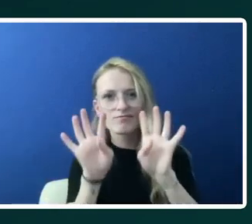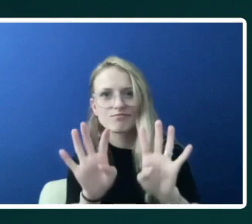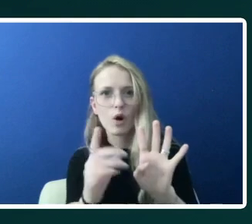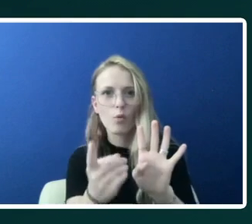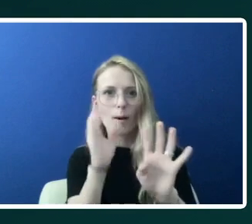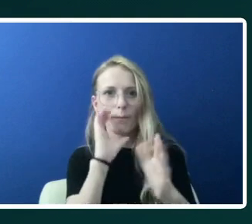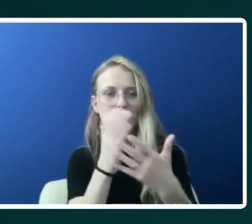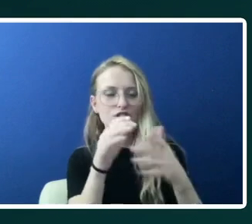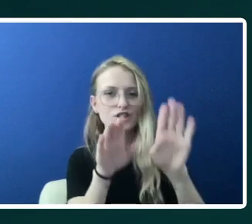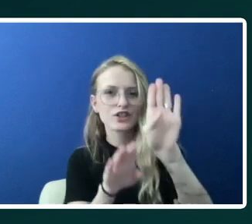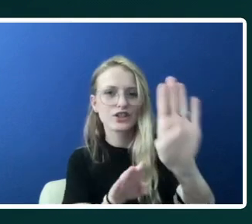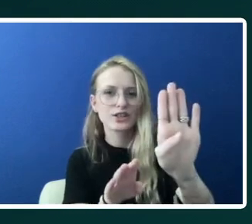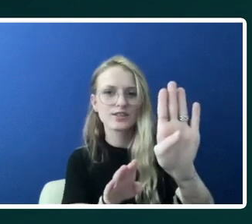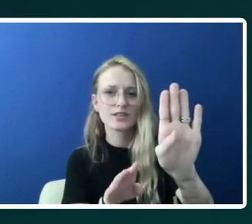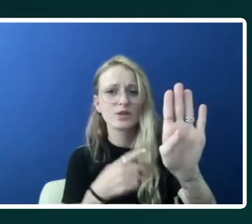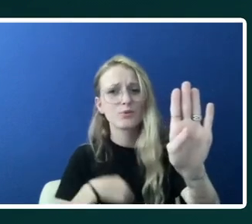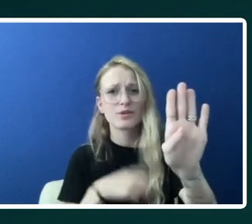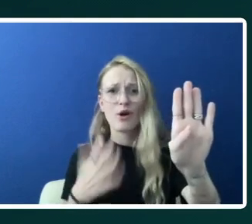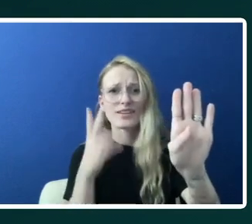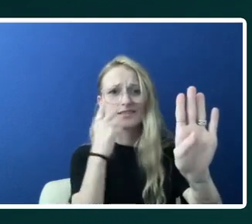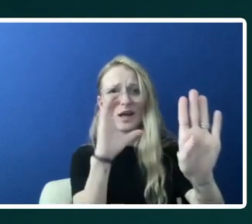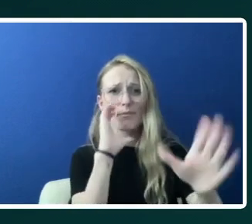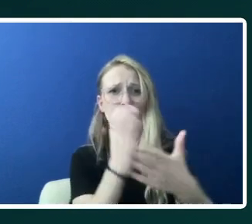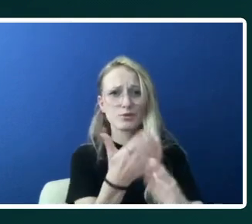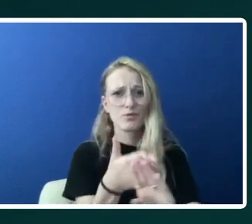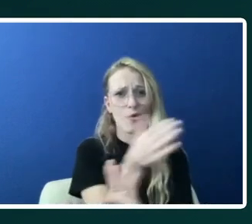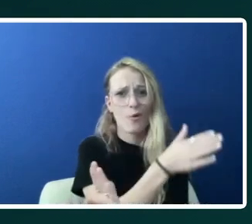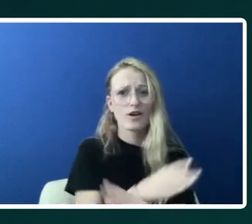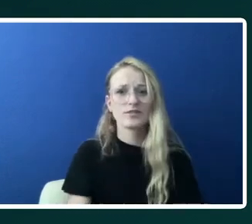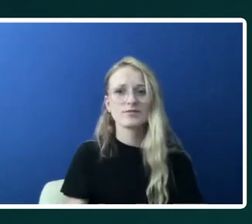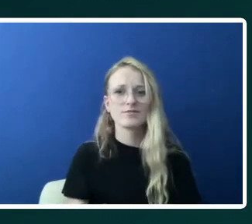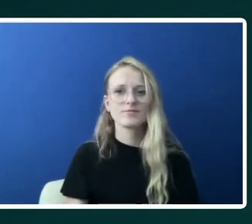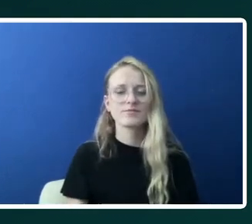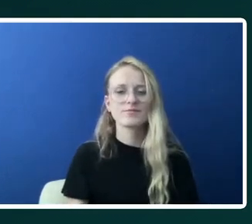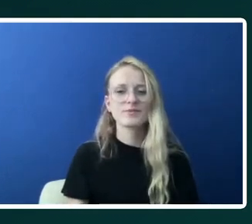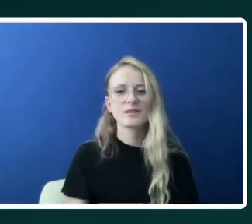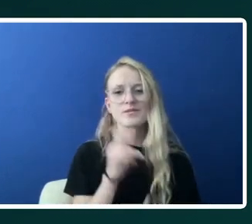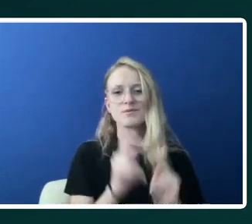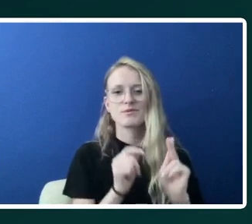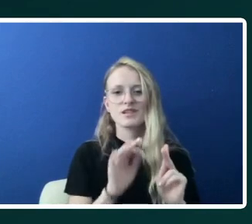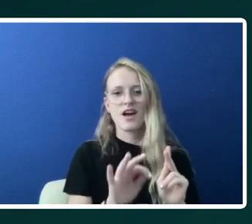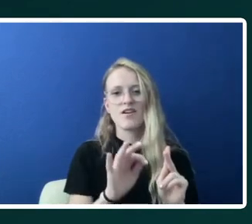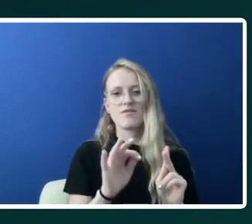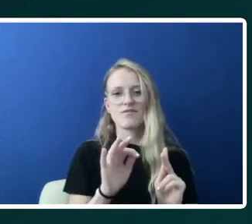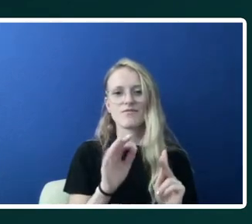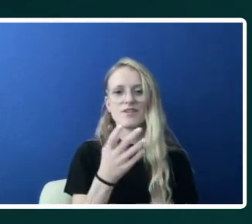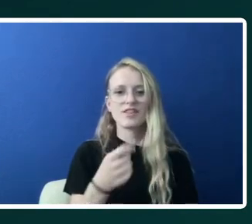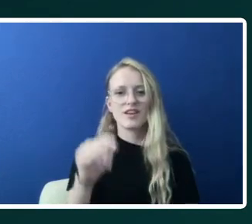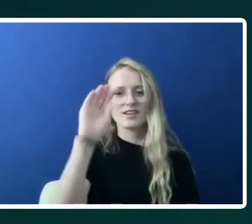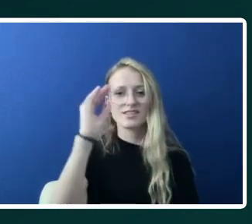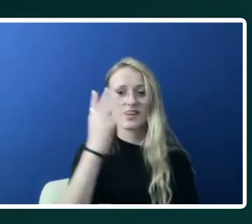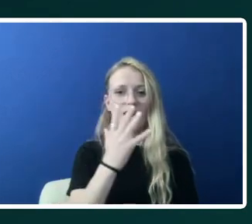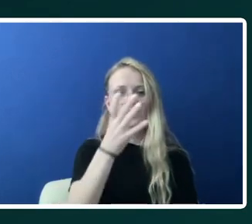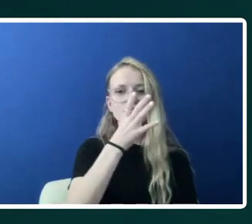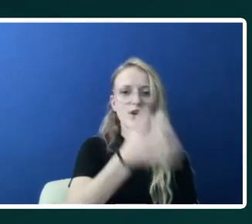that we've actually seen prior. People of the Sun (Grandma and Grandpa Santana) by Vincent Valdez.